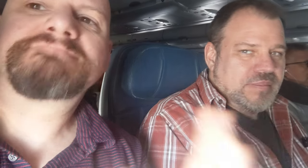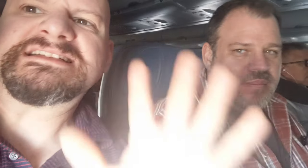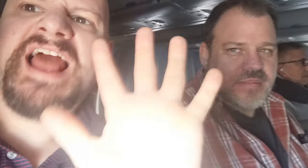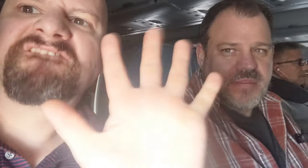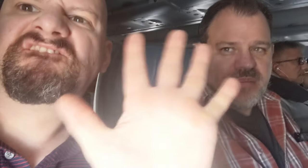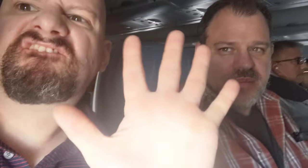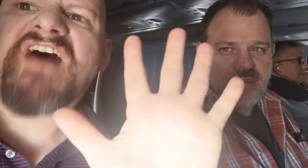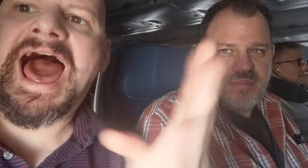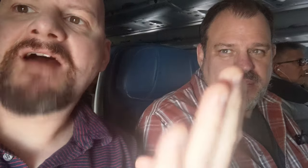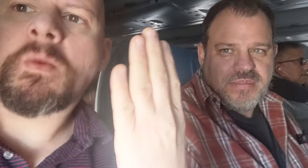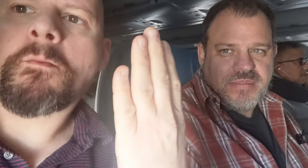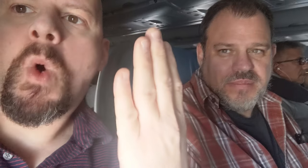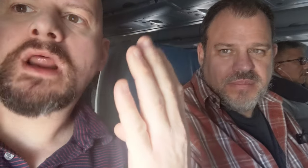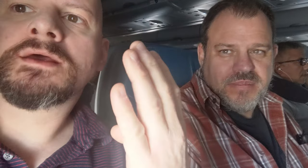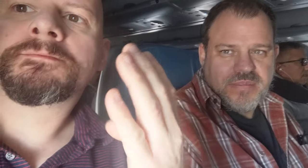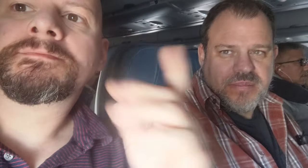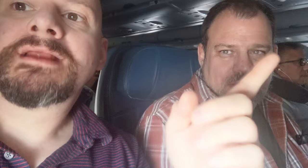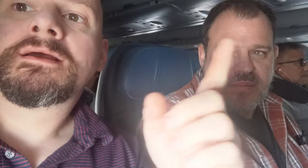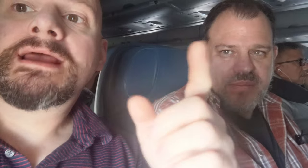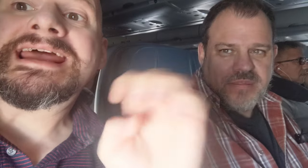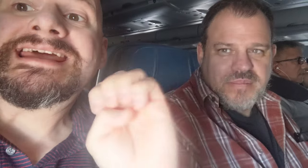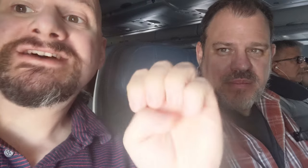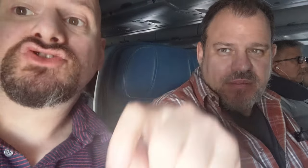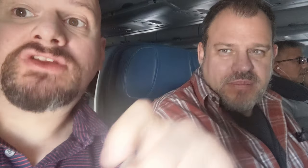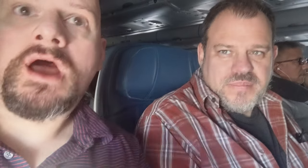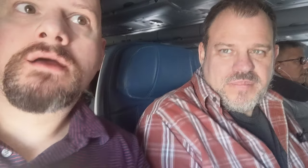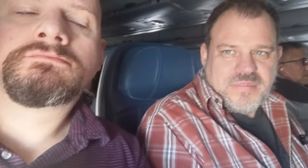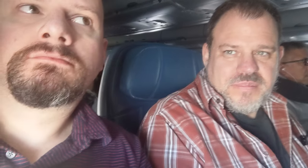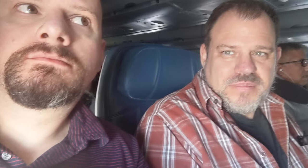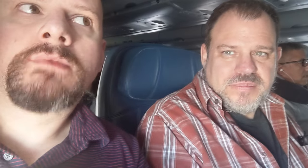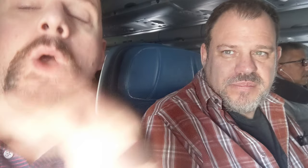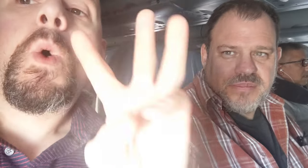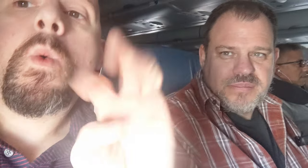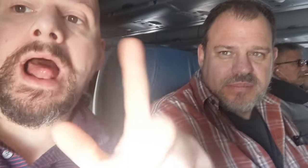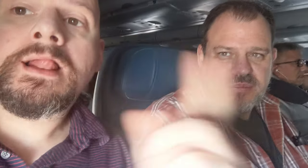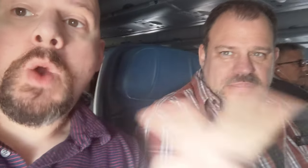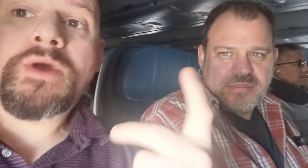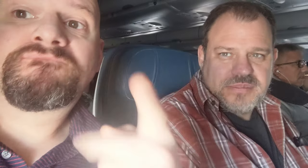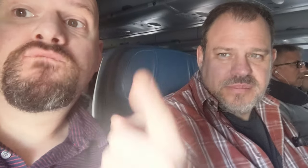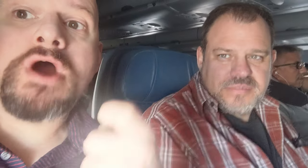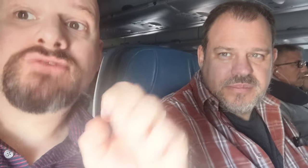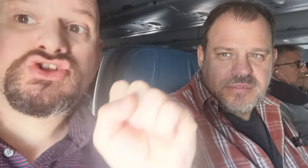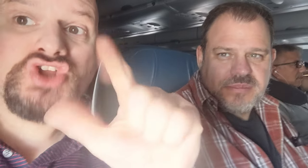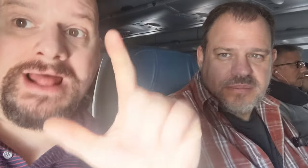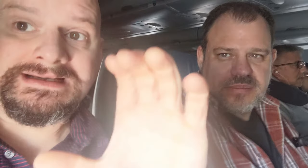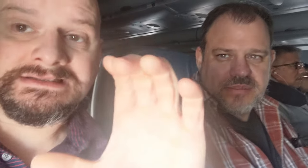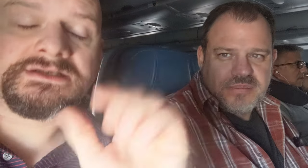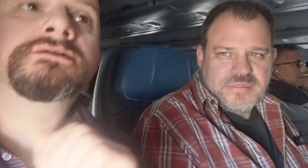it's 5 in the morning Eastern time. Well, we're from Salt Lake City.